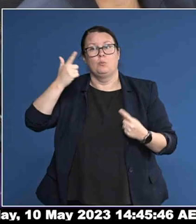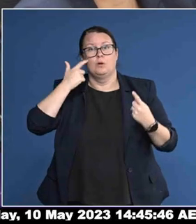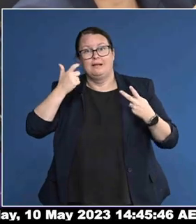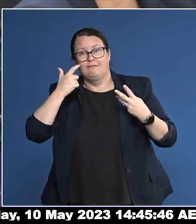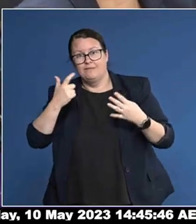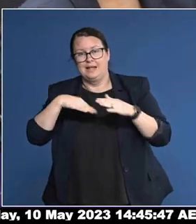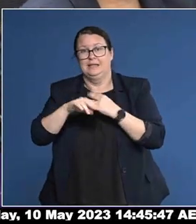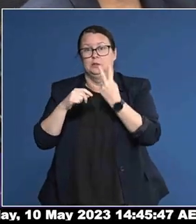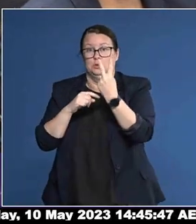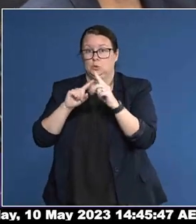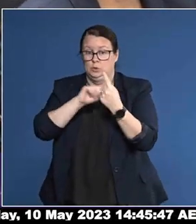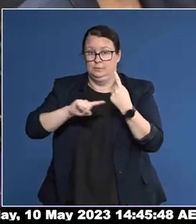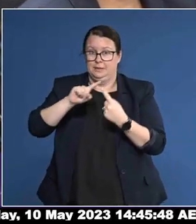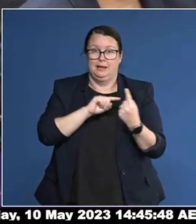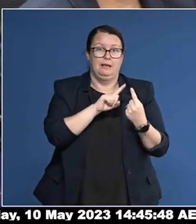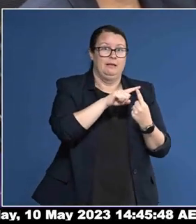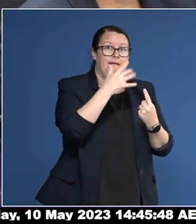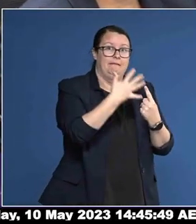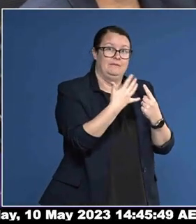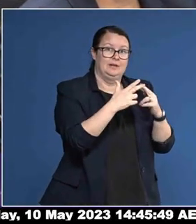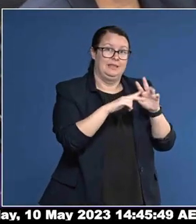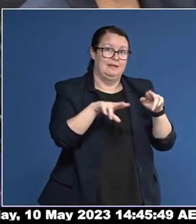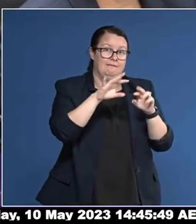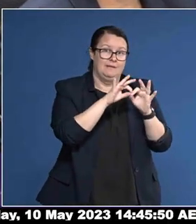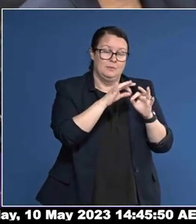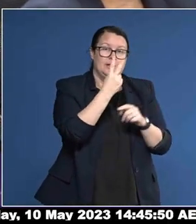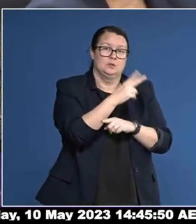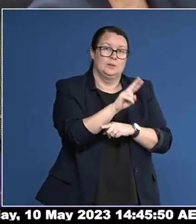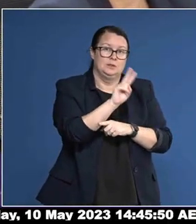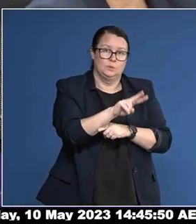one on 15 February 2022 and one on 24 March 2022.'